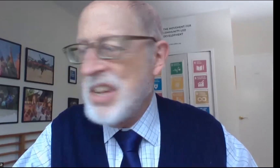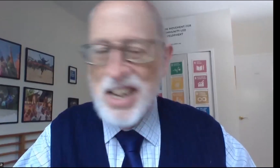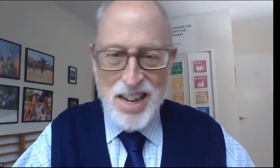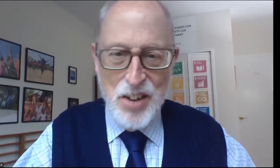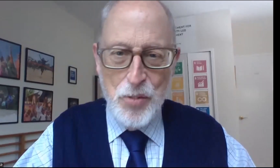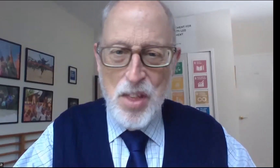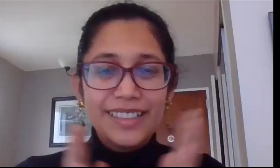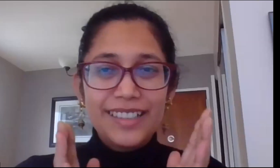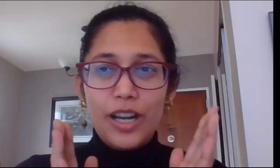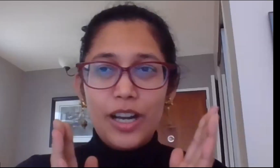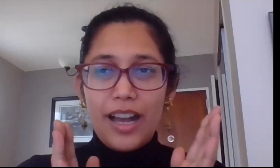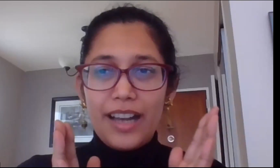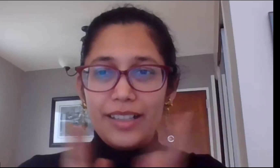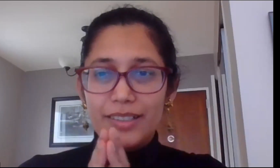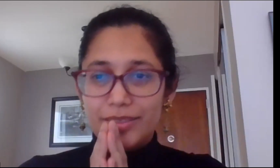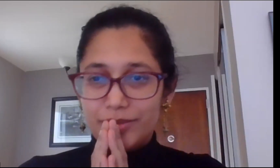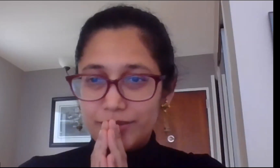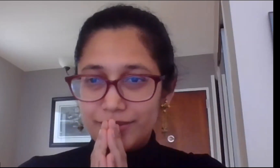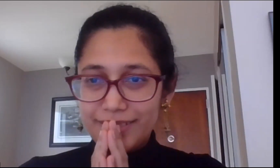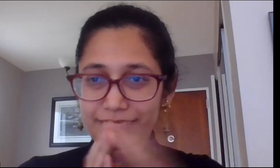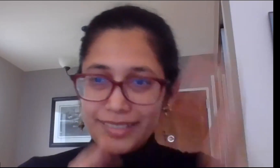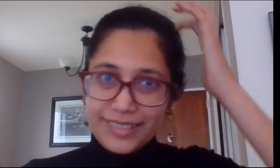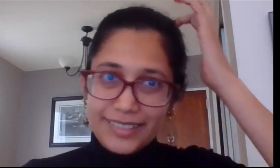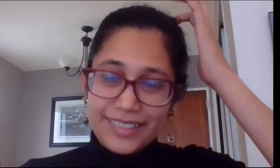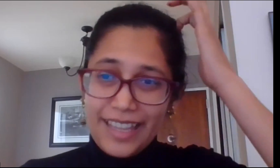Okay, okay, I will. I will do that.